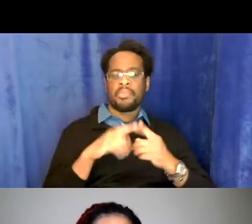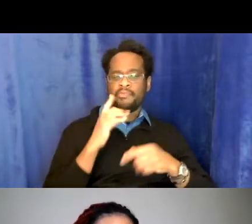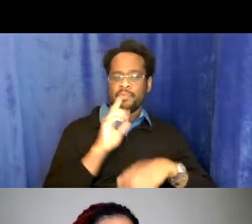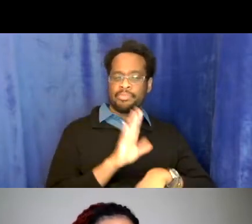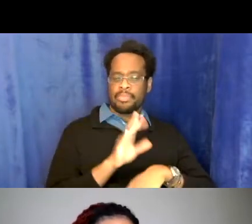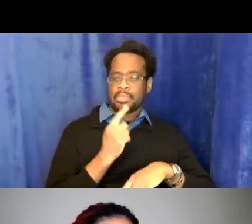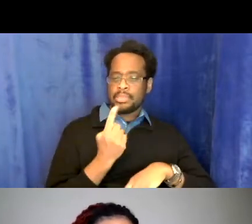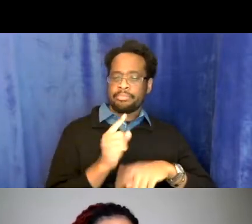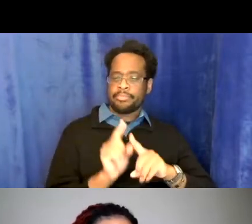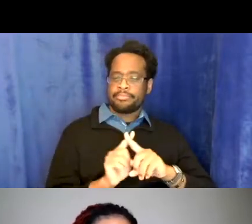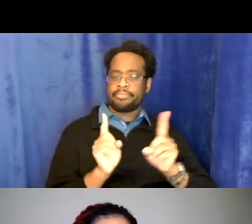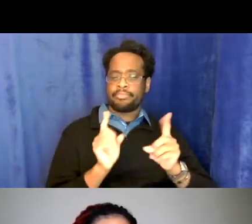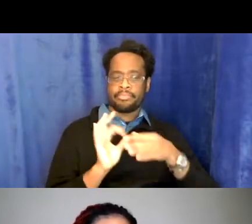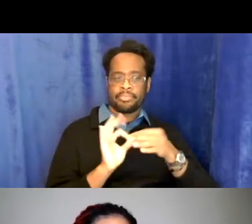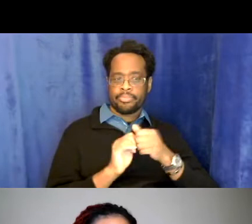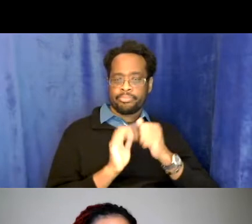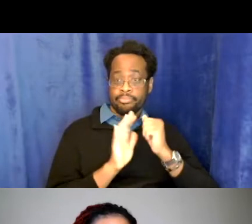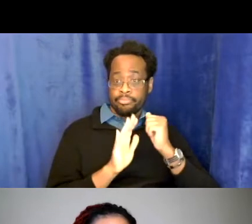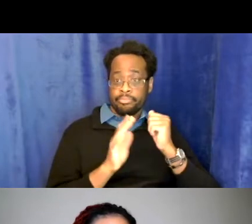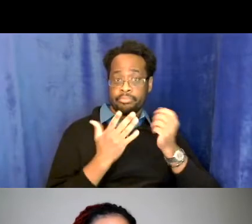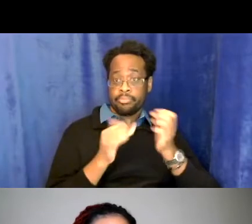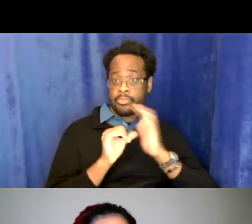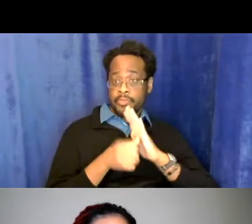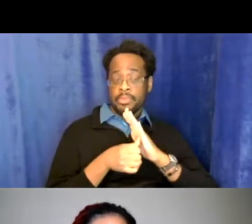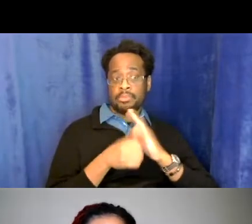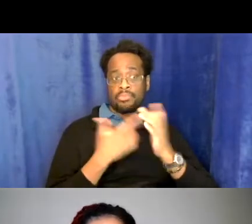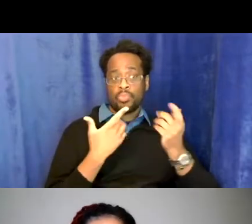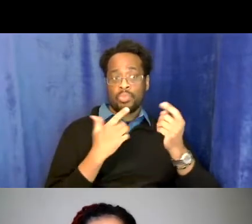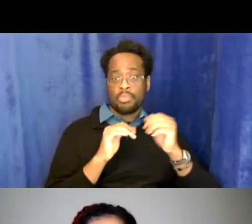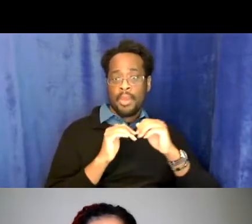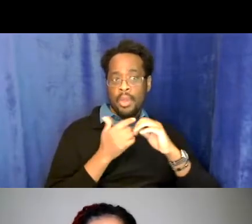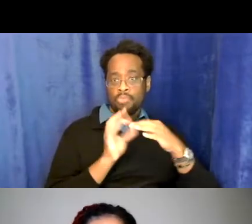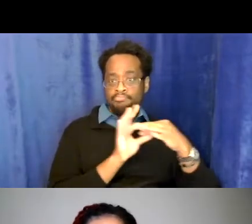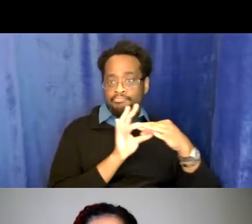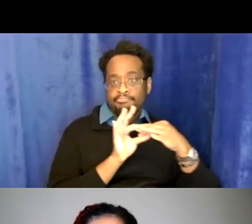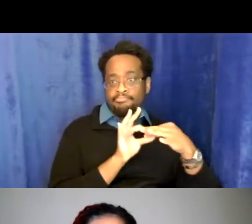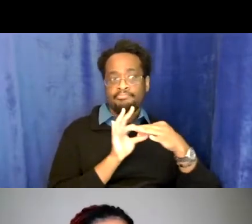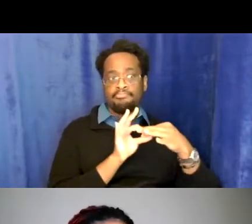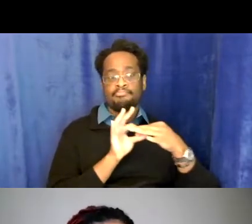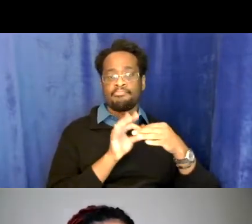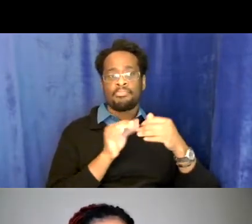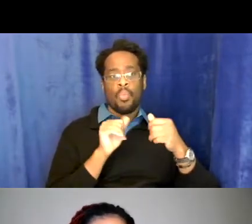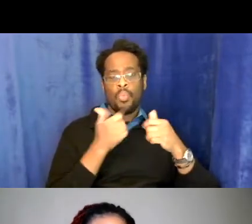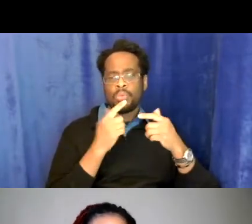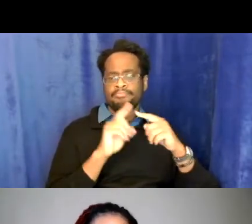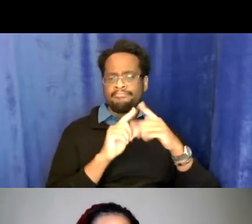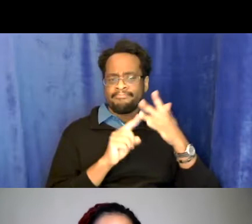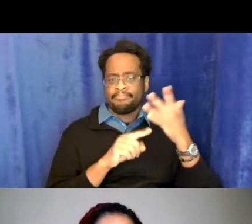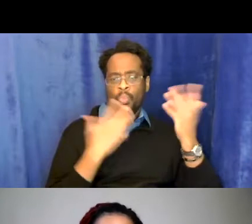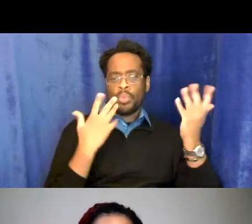use that um but it's a little bit different when it's used for emphasis or if it's used to relate